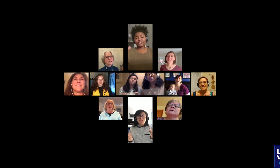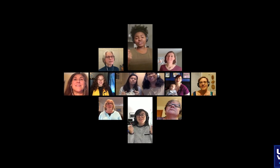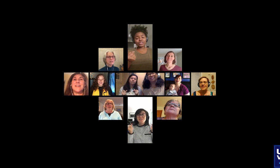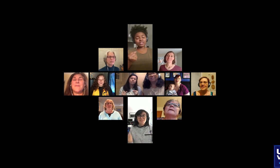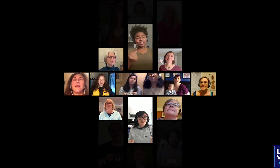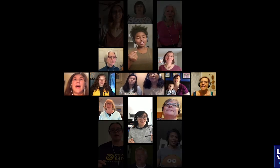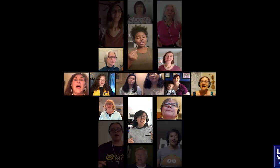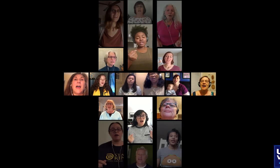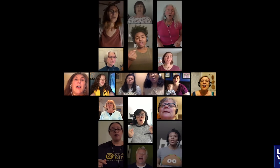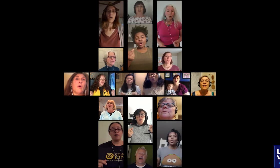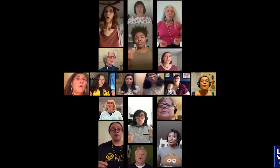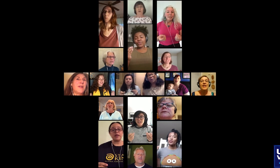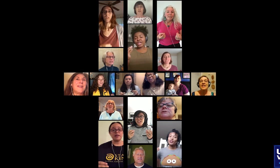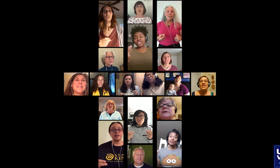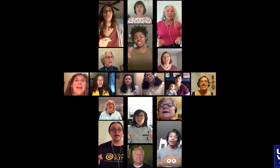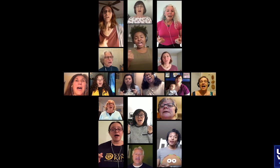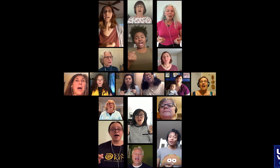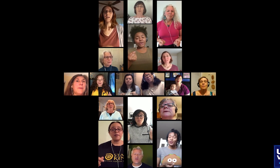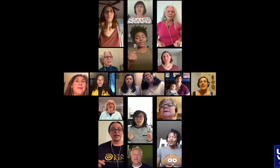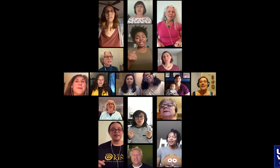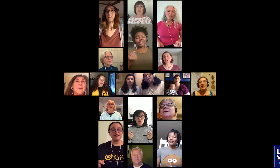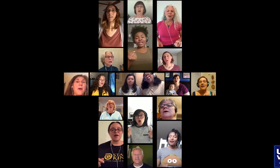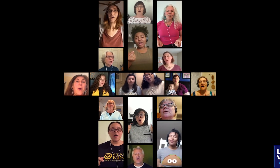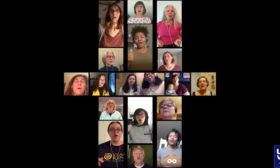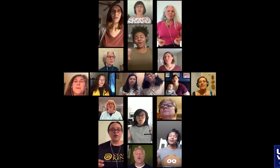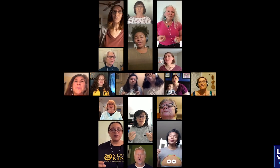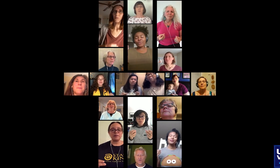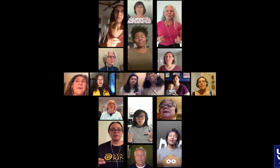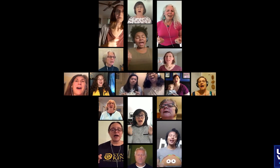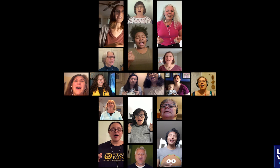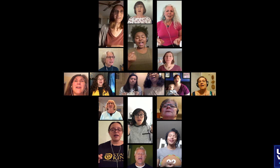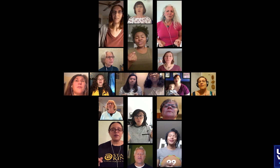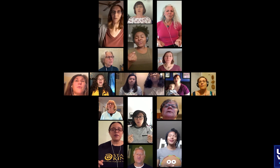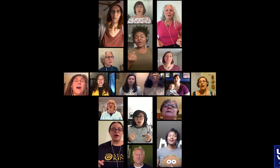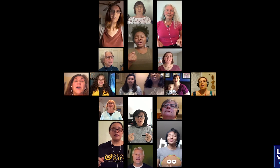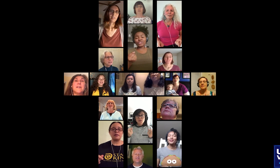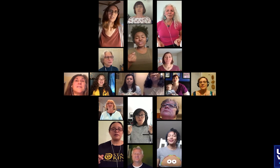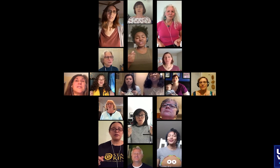We shall be known by the ones who sow and reap